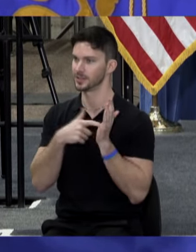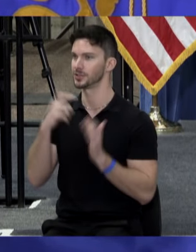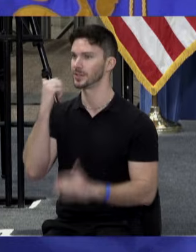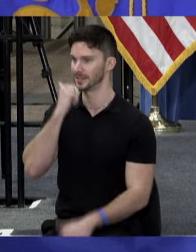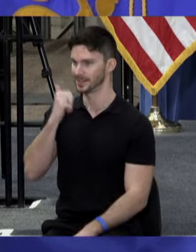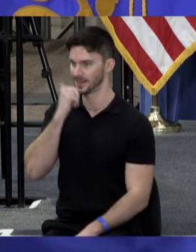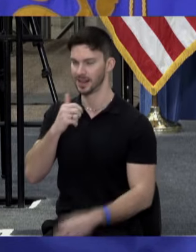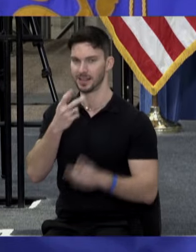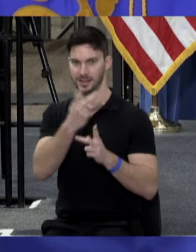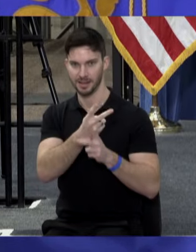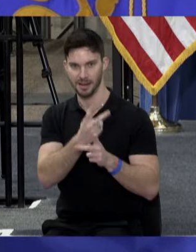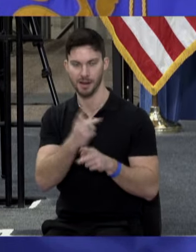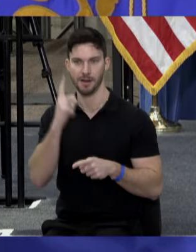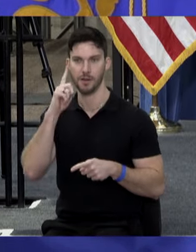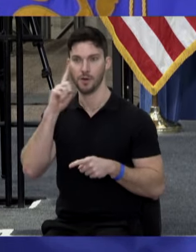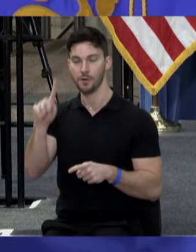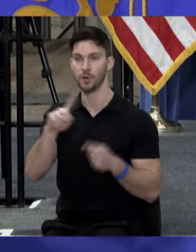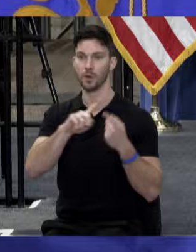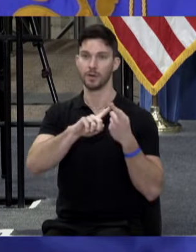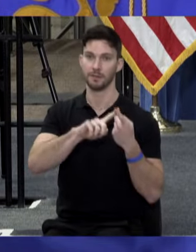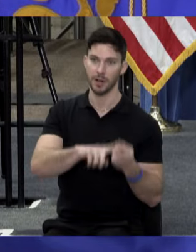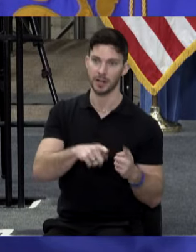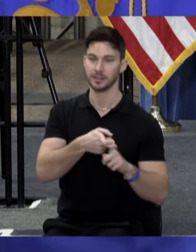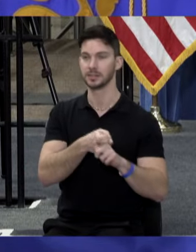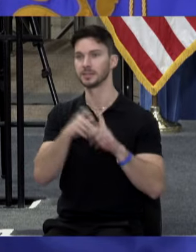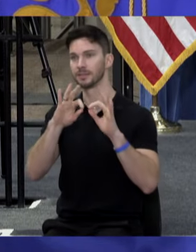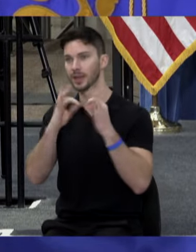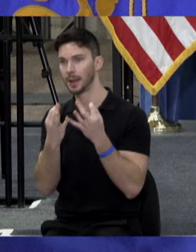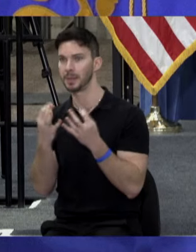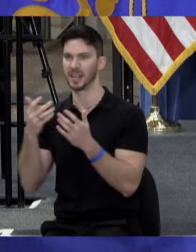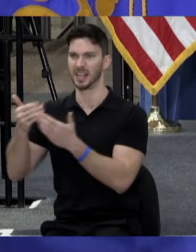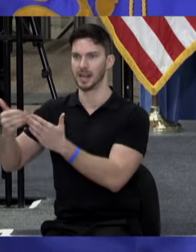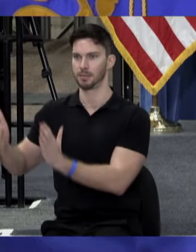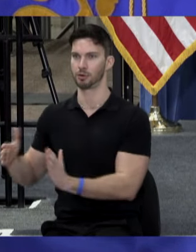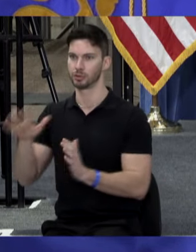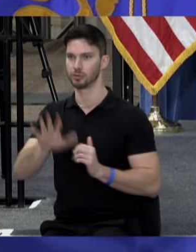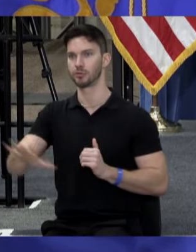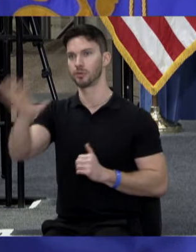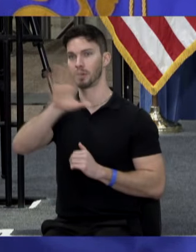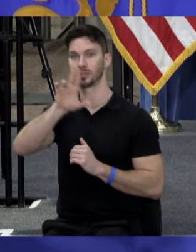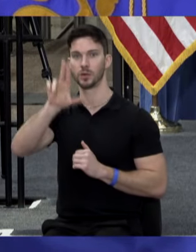friends, and neighbors across the nation. And that's nearly one in every four Americans,